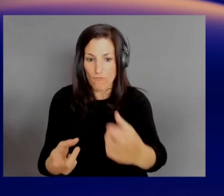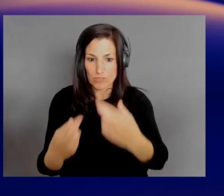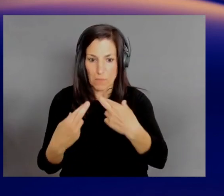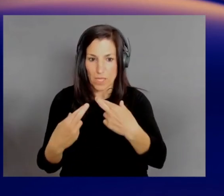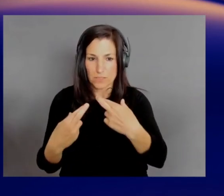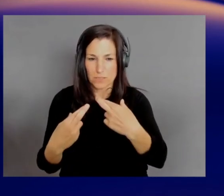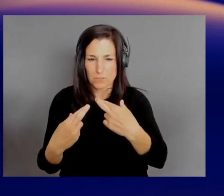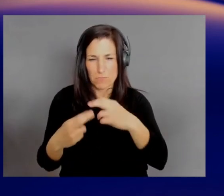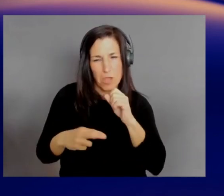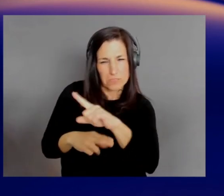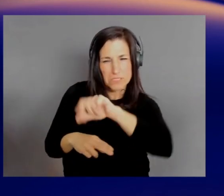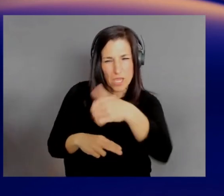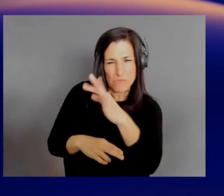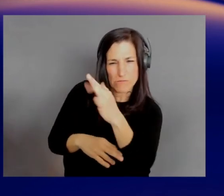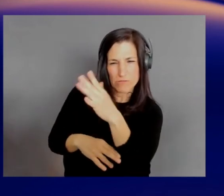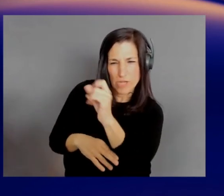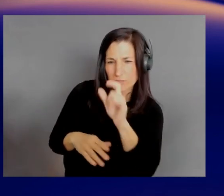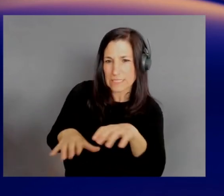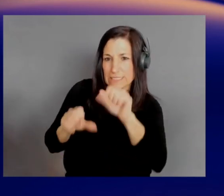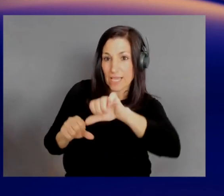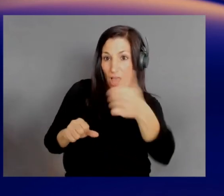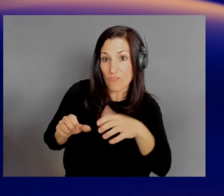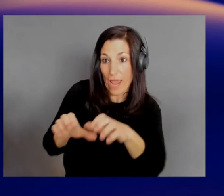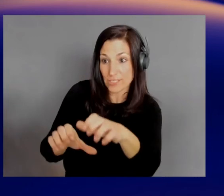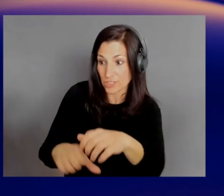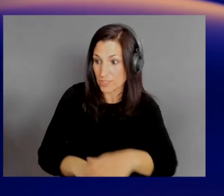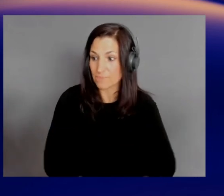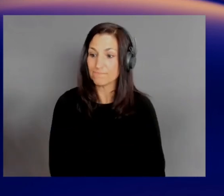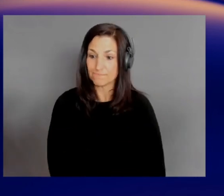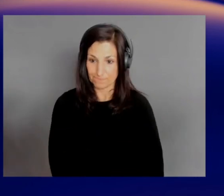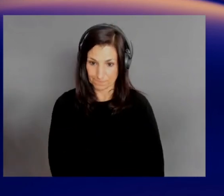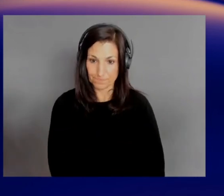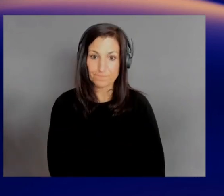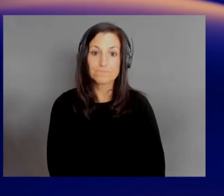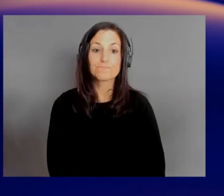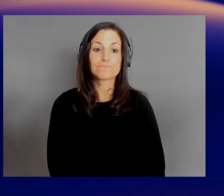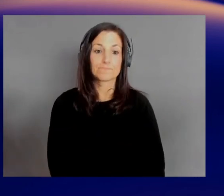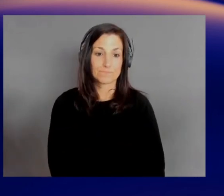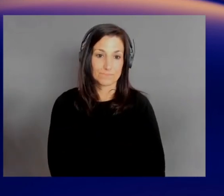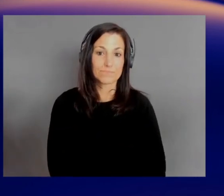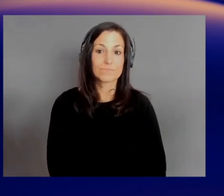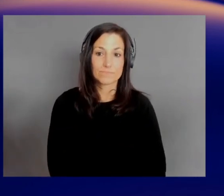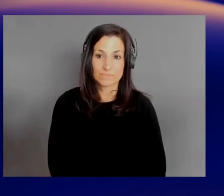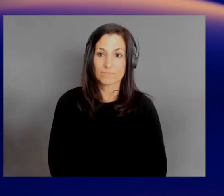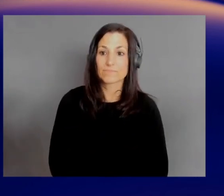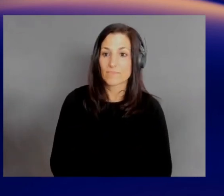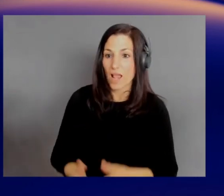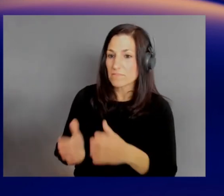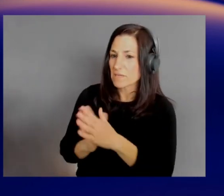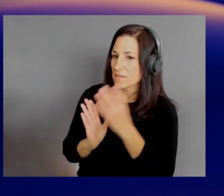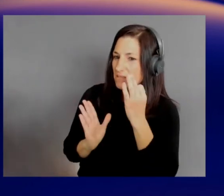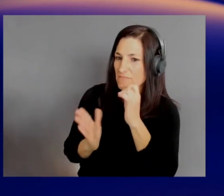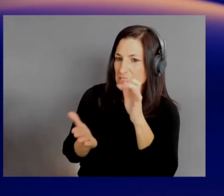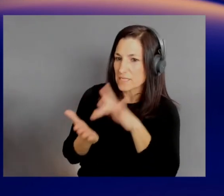and actually take other actions. Yeah, that was something I was gonna ask. If they didn't open, could your journey then re-prompt to send another email